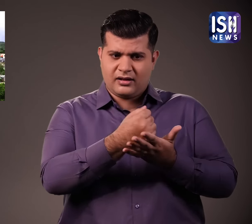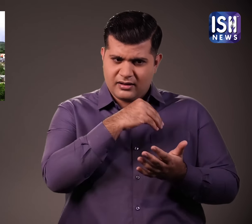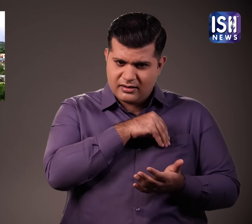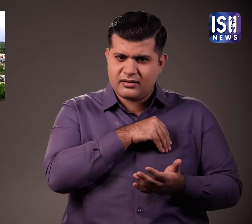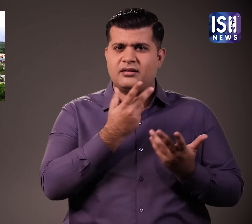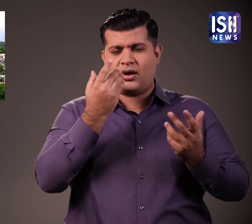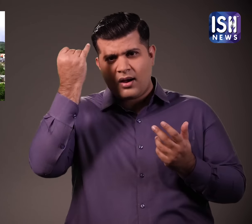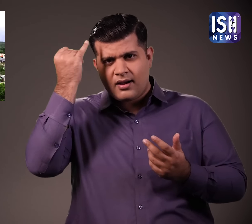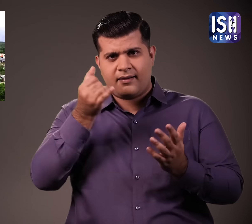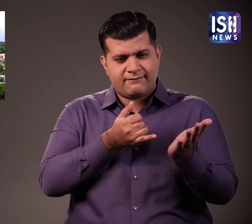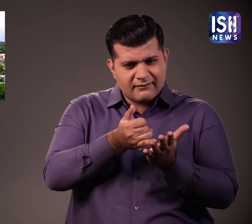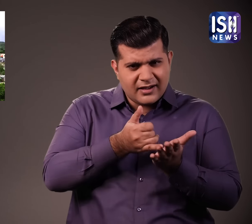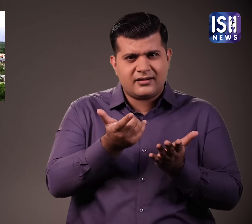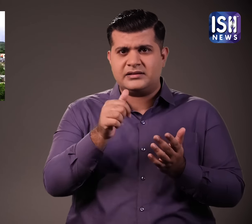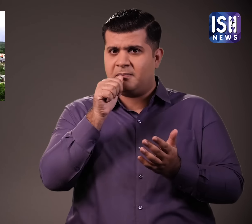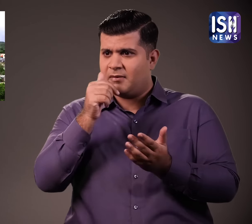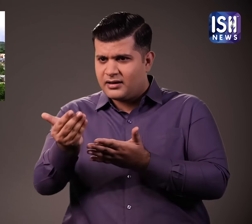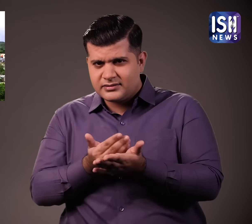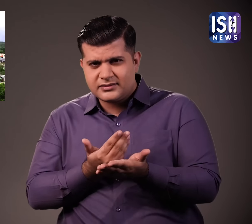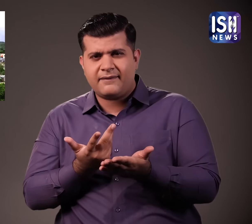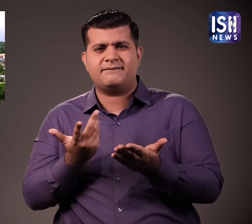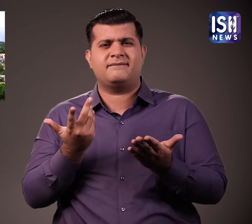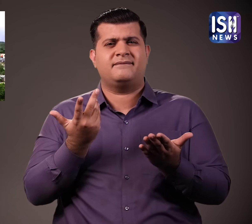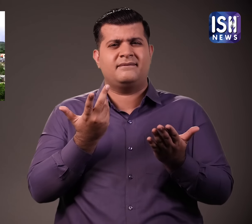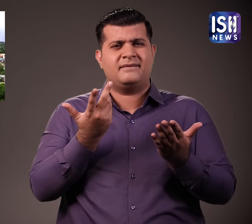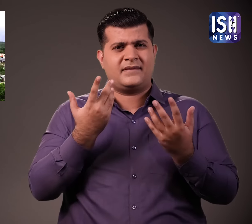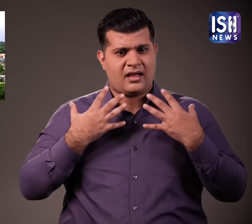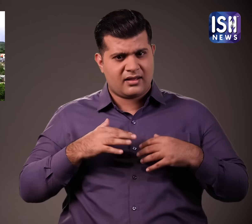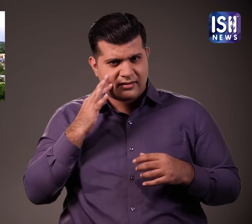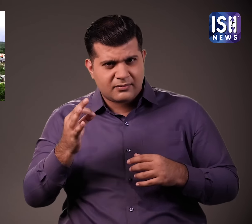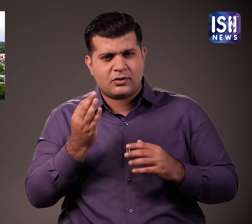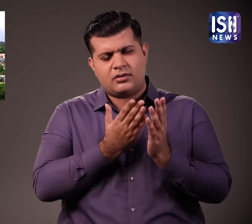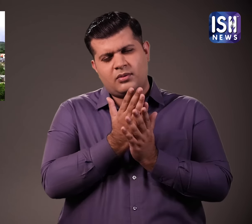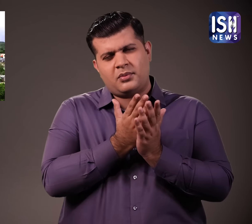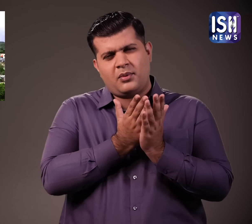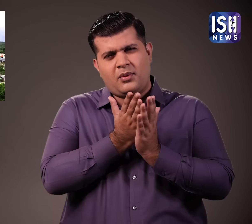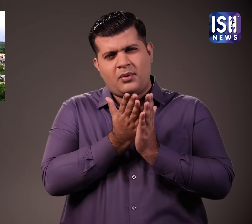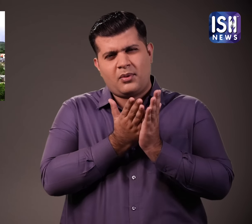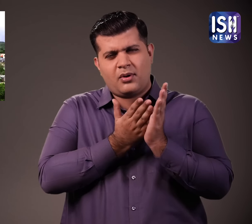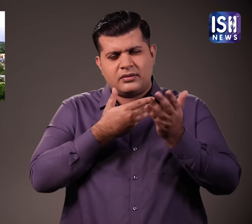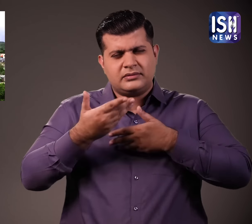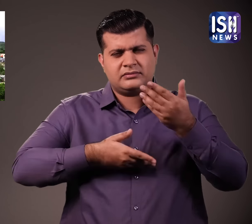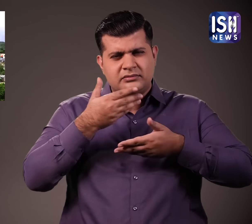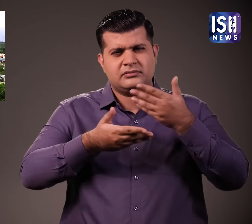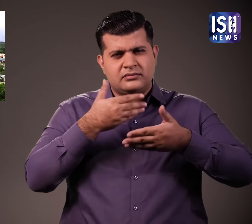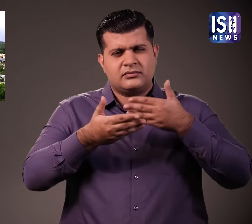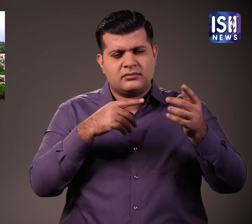He began educating them about right ways to earn money, farming, healthy ligestyle, etc.